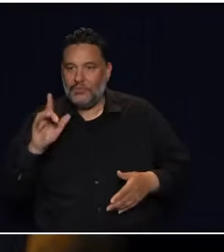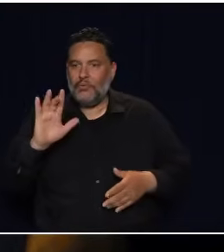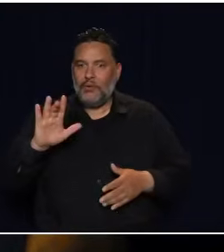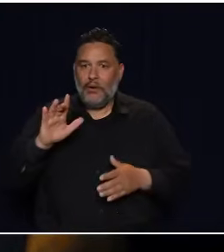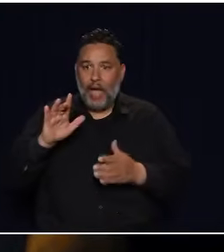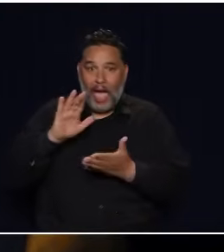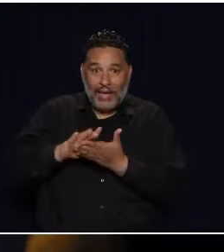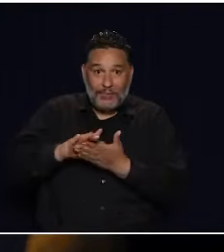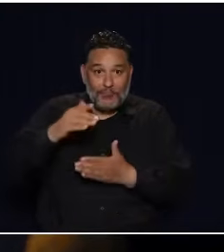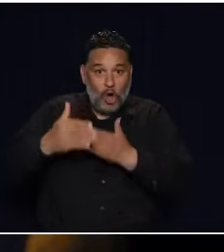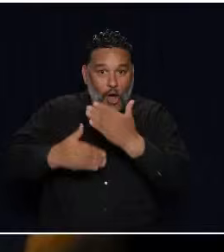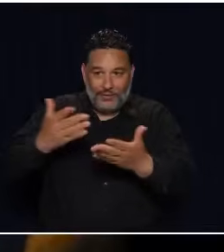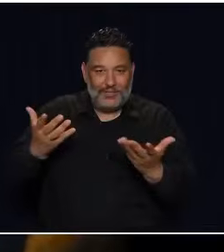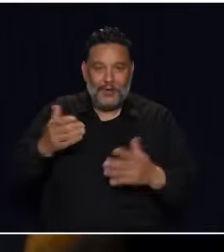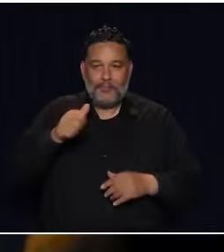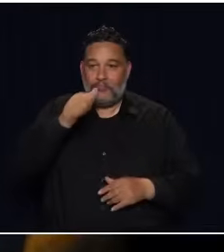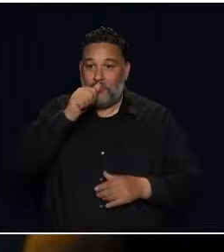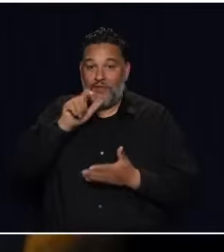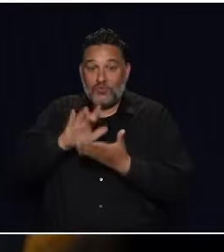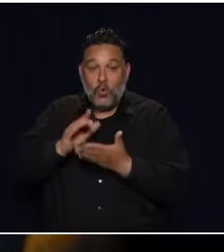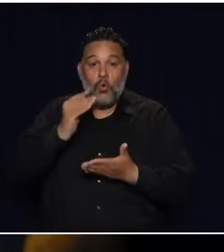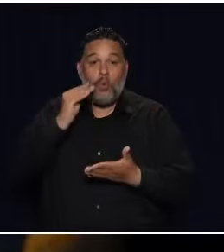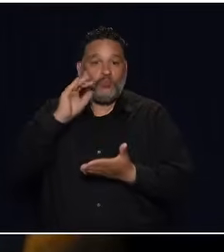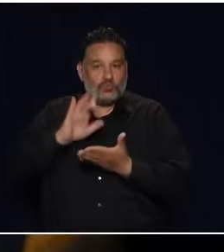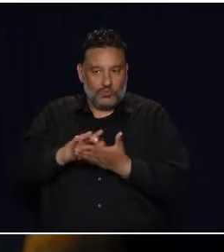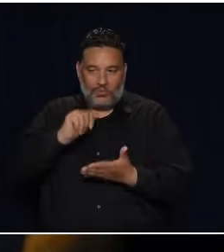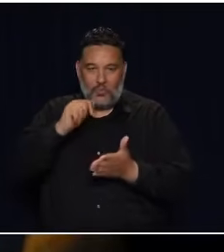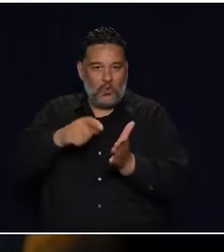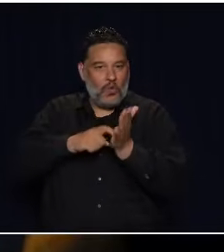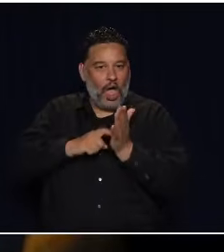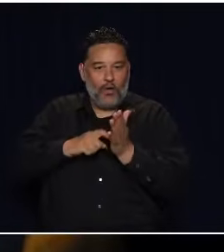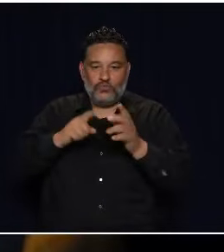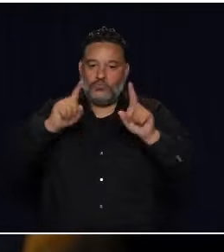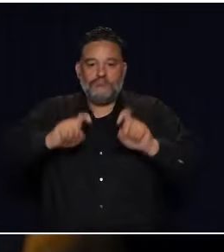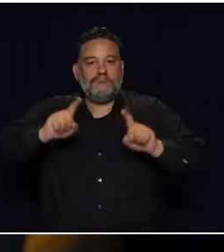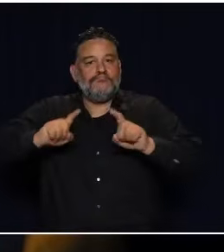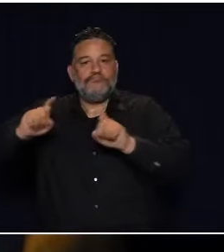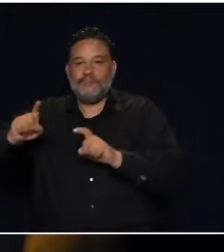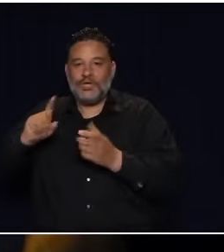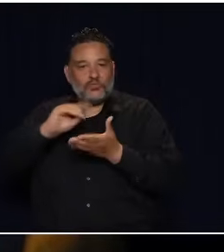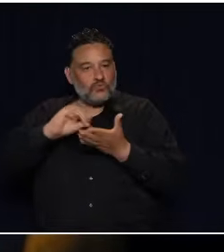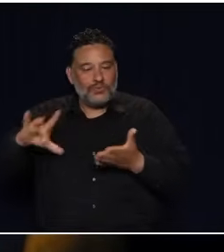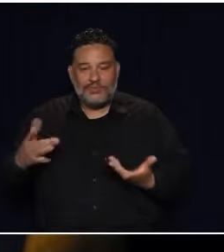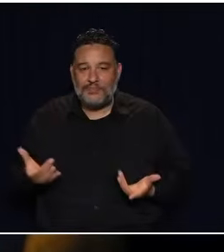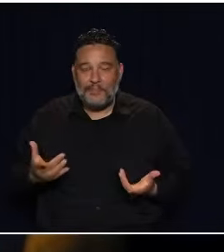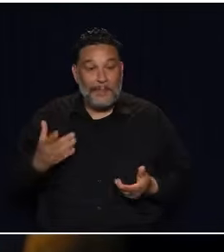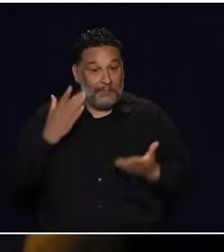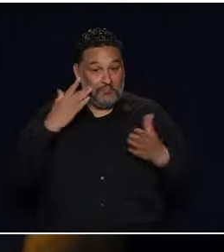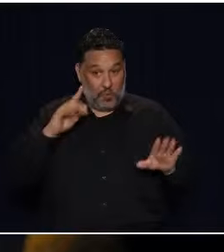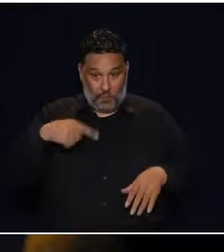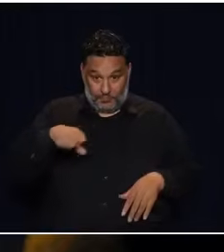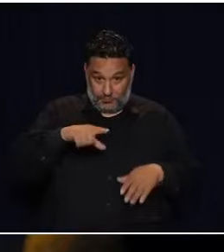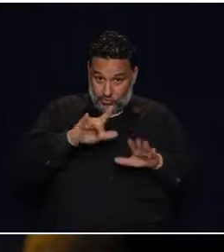SCHOOL? IT IS NOT A LEVEL PLAYING FIELD. WE DO NOT KNOW WHO IS TEACHING THE CHILDREN BECAUSE PRIVATE